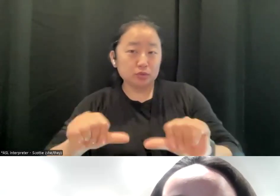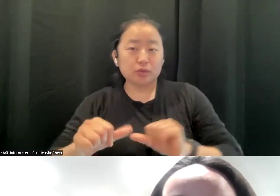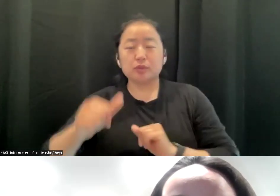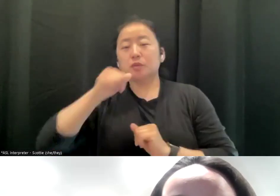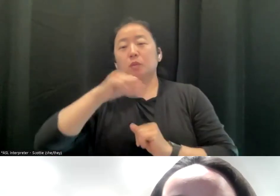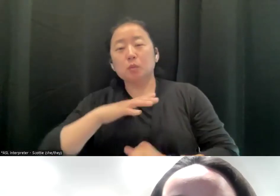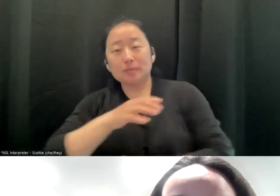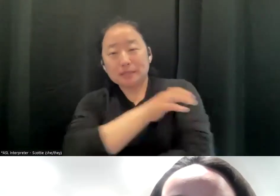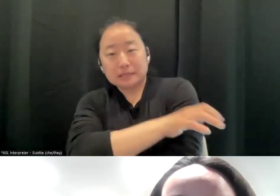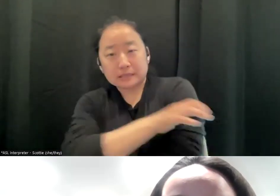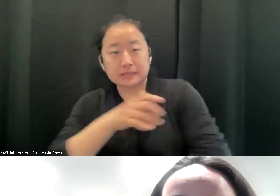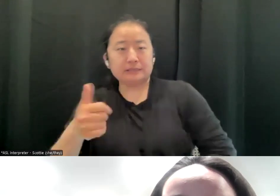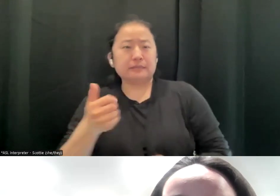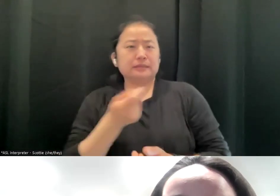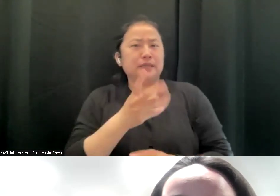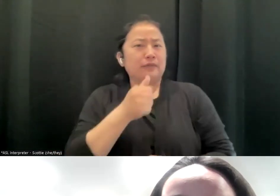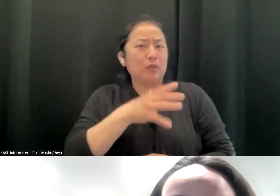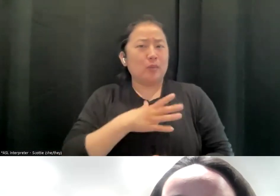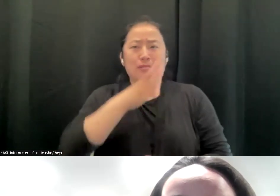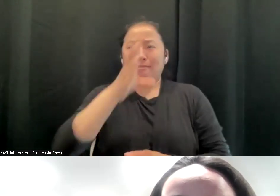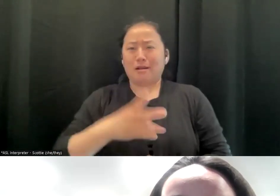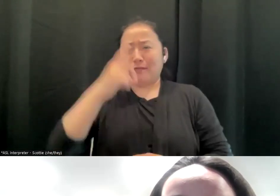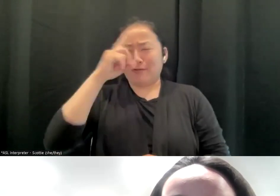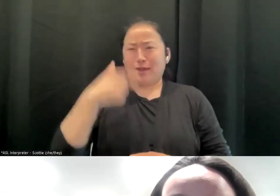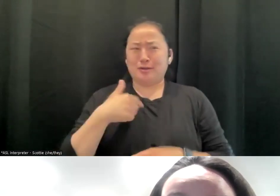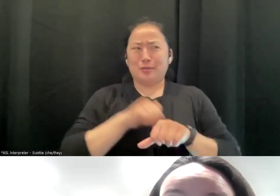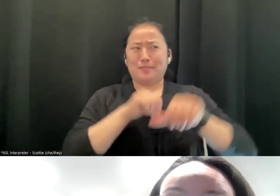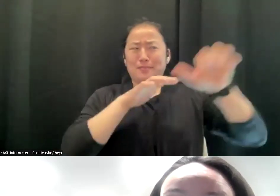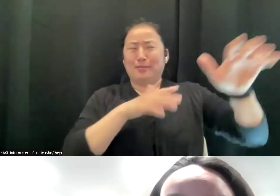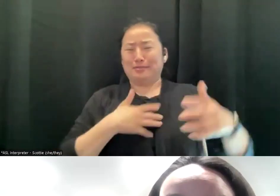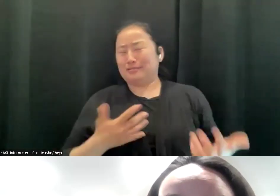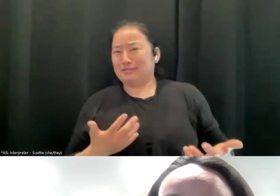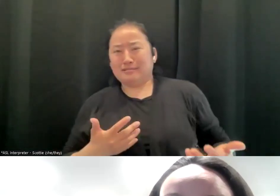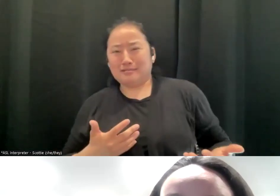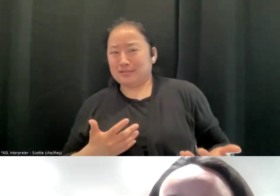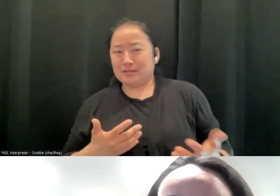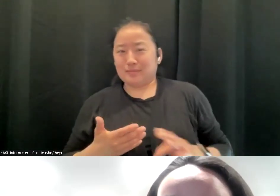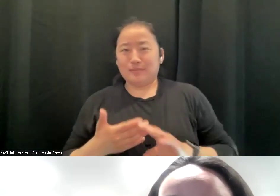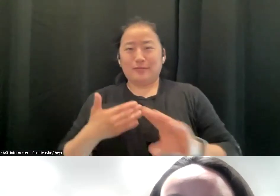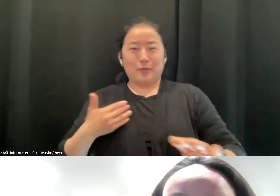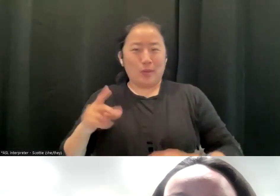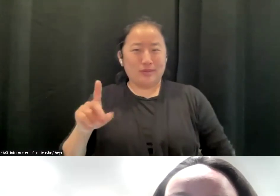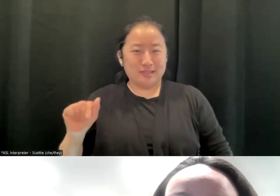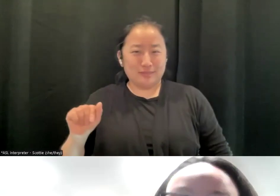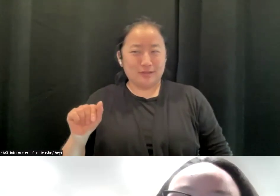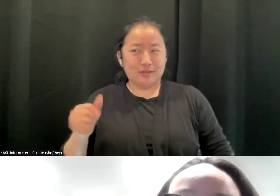had never considered going off road on a mountain bike before their disability, let alone after,